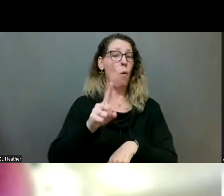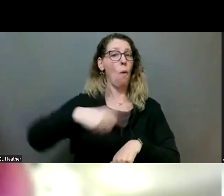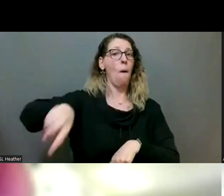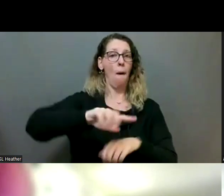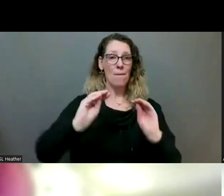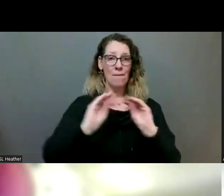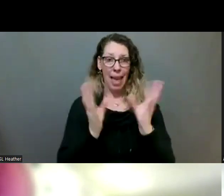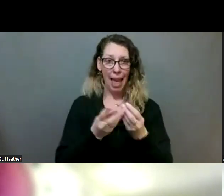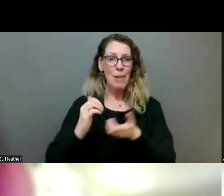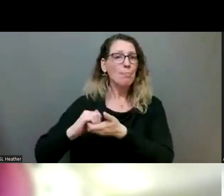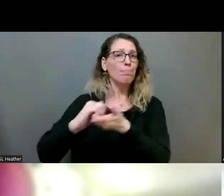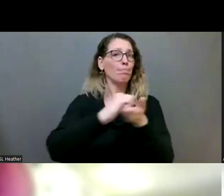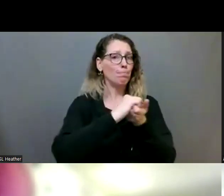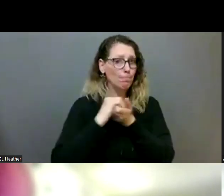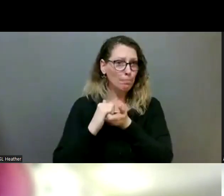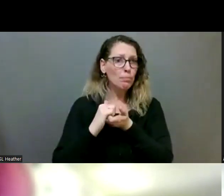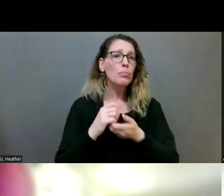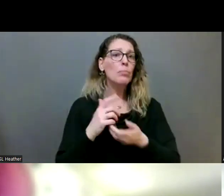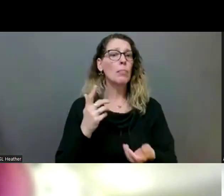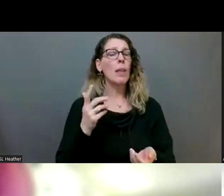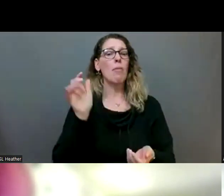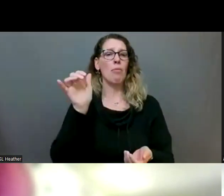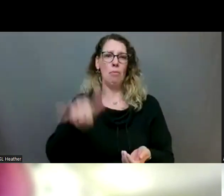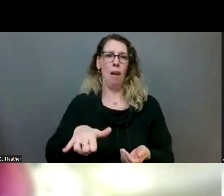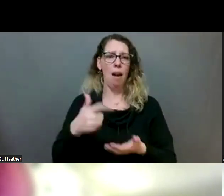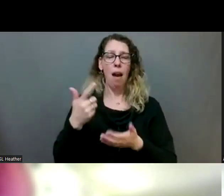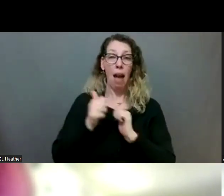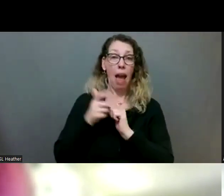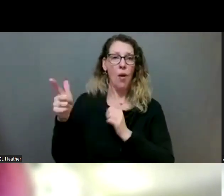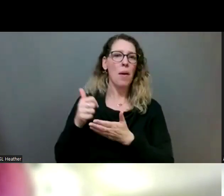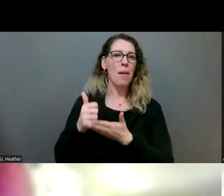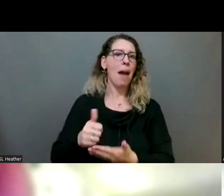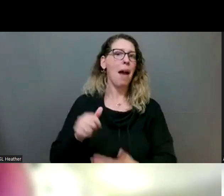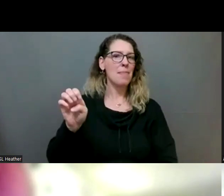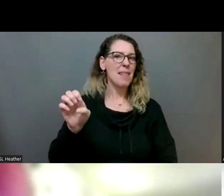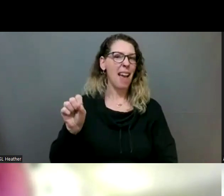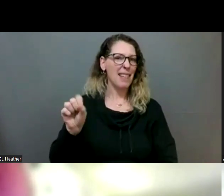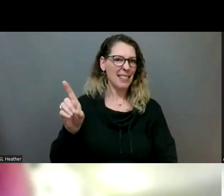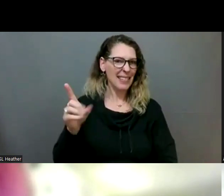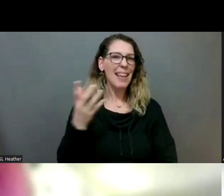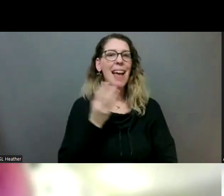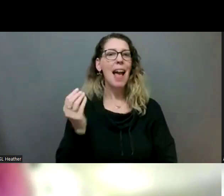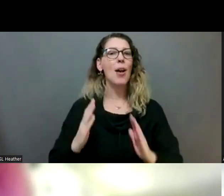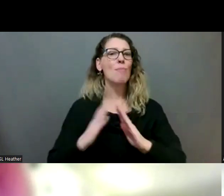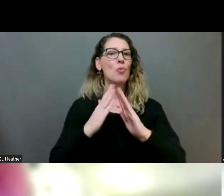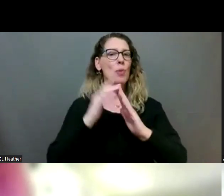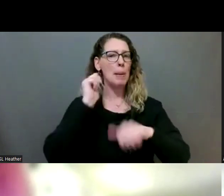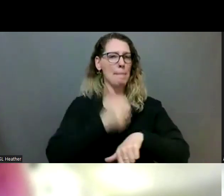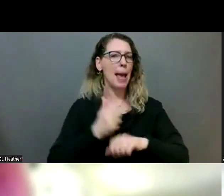partner along with them, and that is, that has been through the help of our ESD as well as our community based partners, because we know that schools can't do it